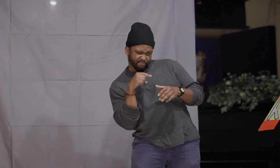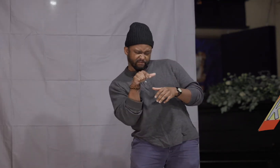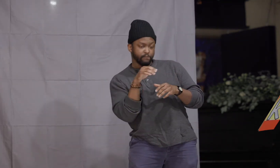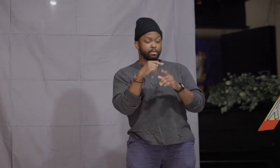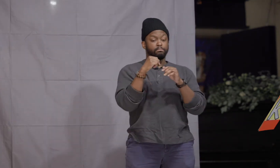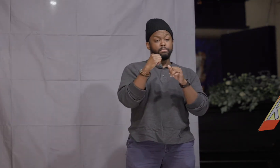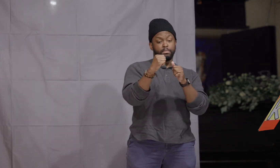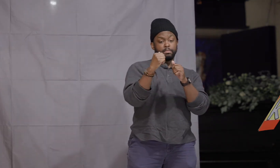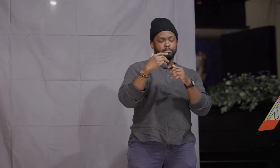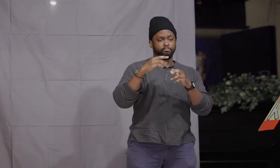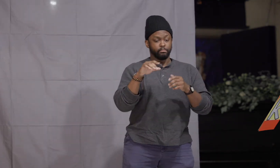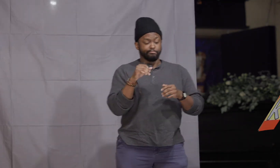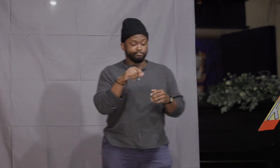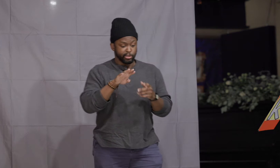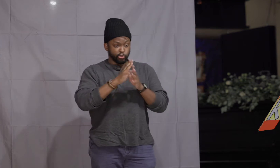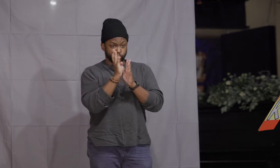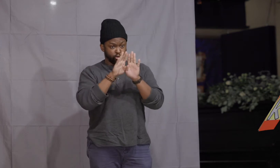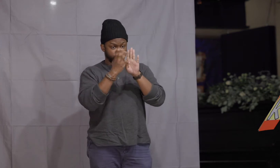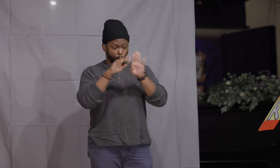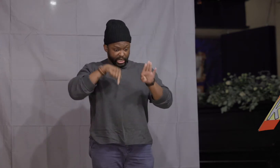there is a flight of stairs that goes